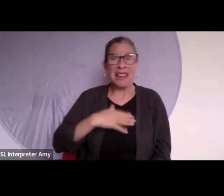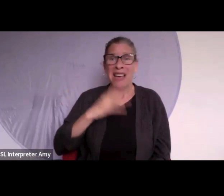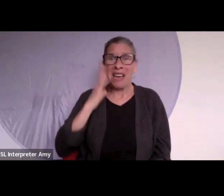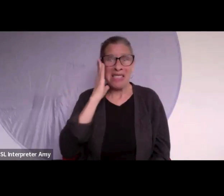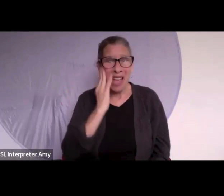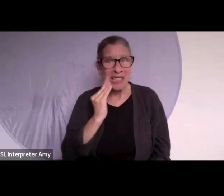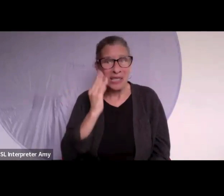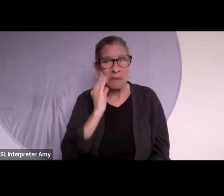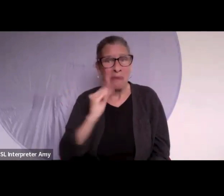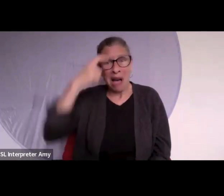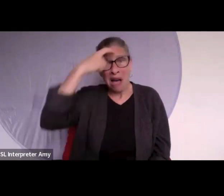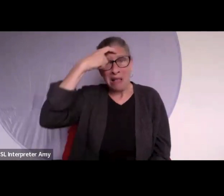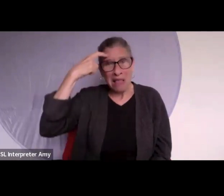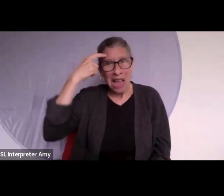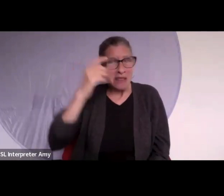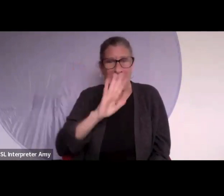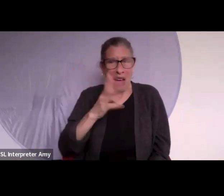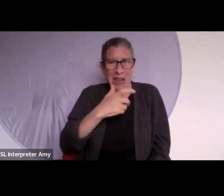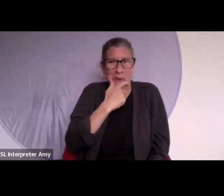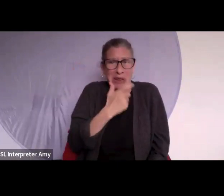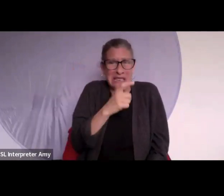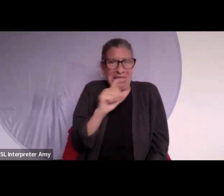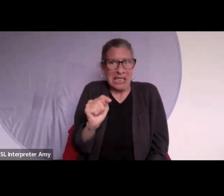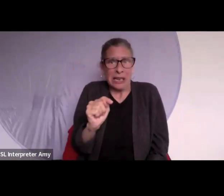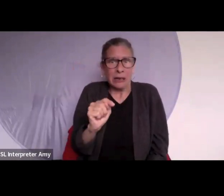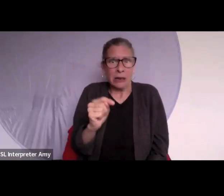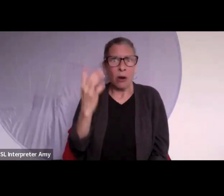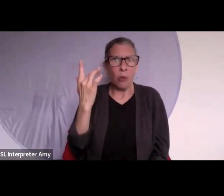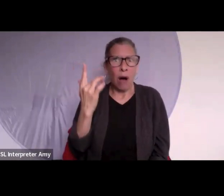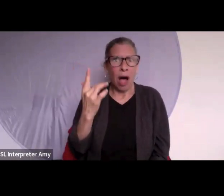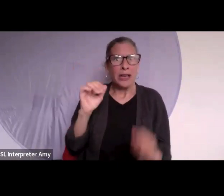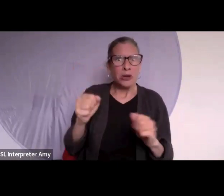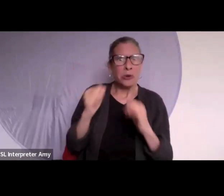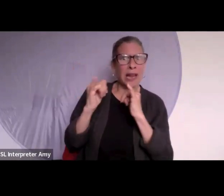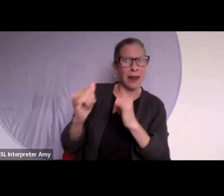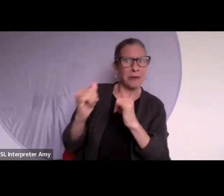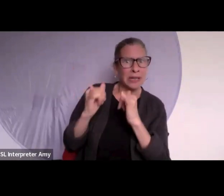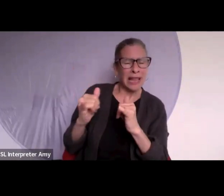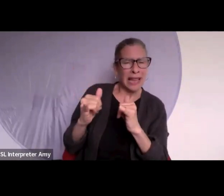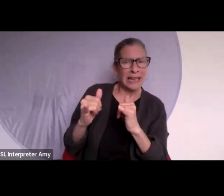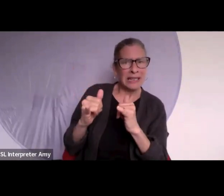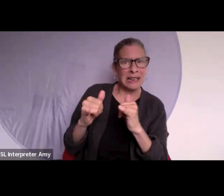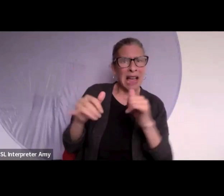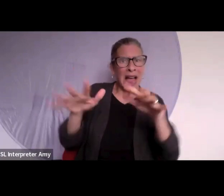experience because it's finally a movie that you can relate to. And it's finally an environment that's completely accessible. So